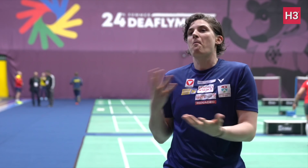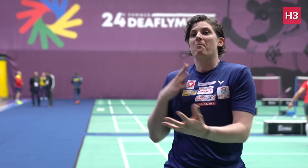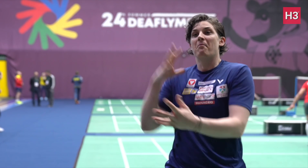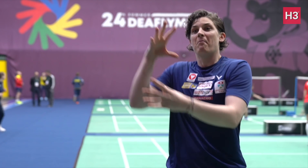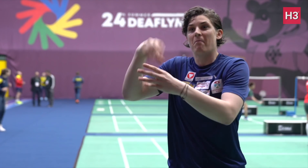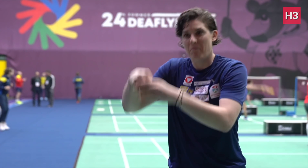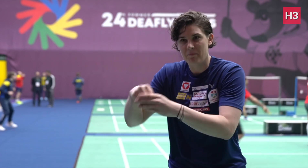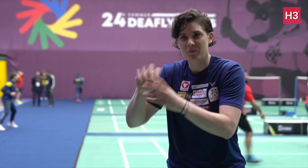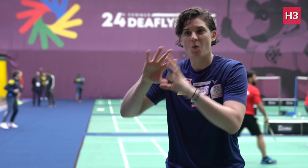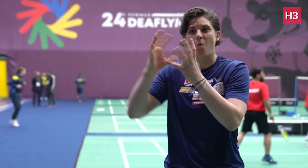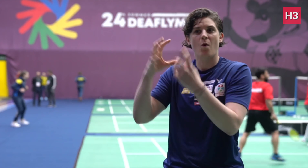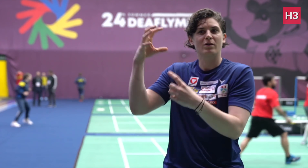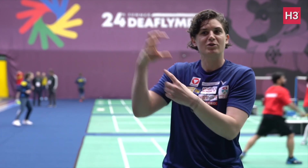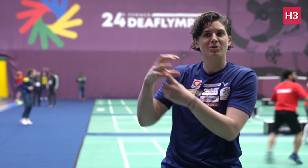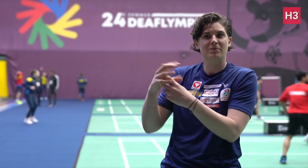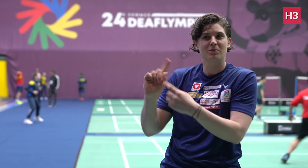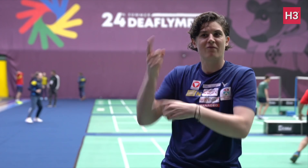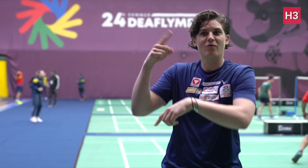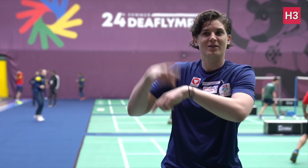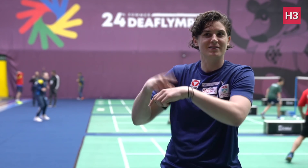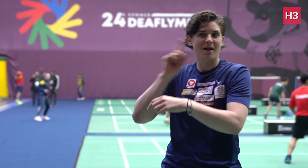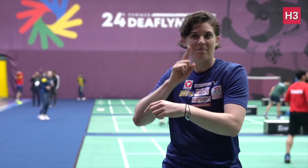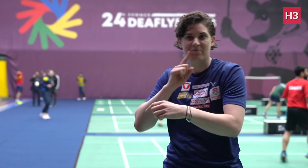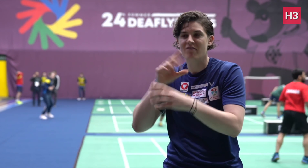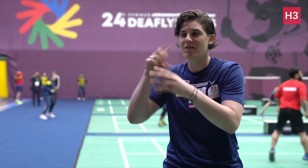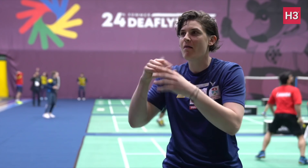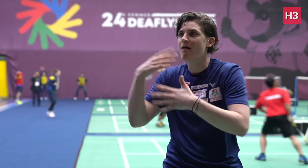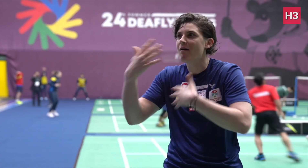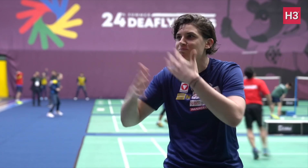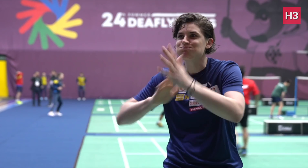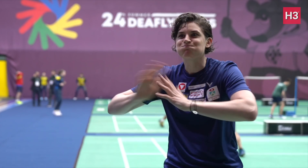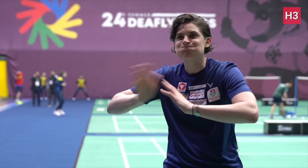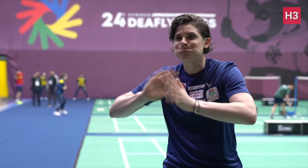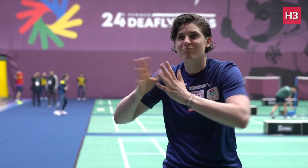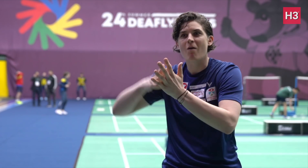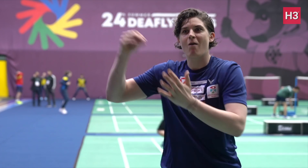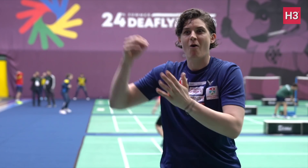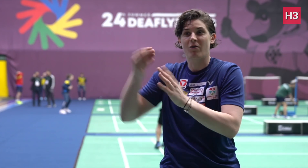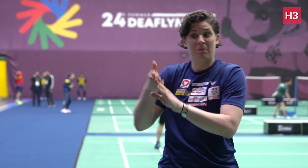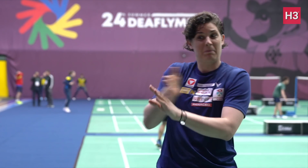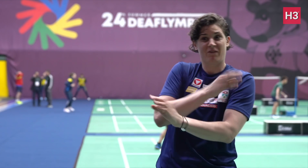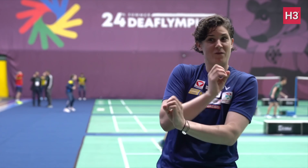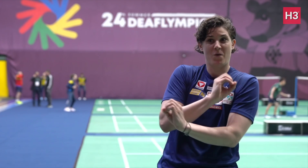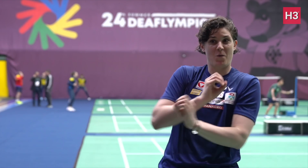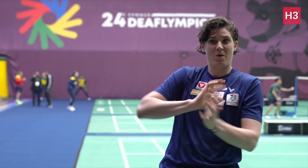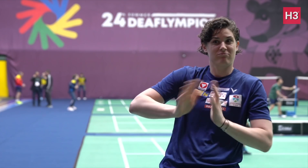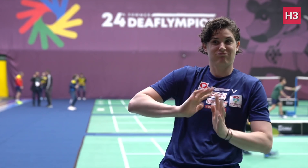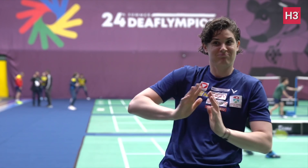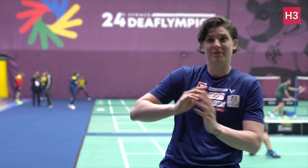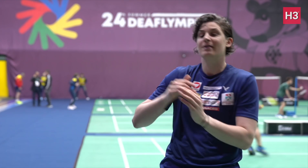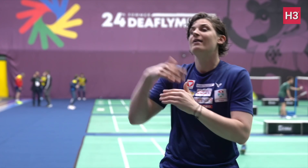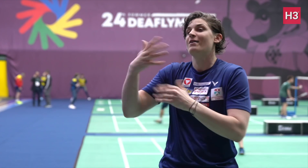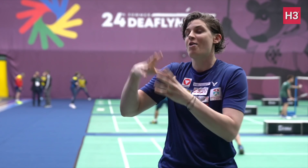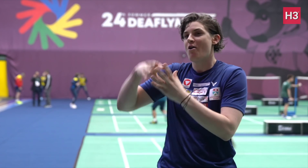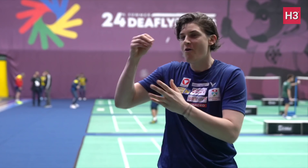Championship for the first time. I met other Deaf people and learned sign language. I didn’t know sign language before that time.